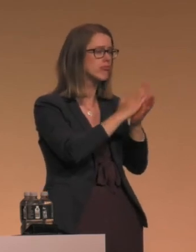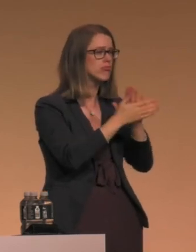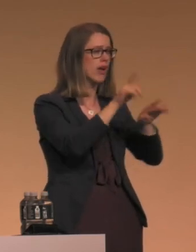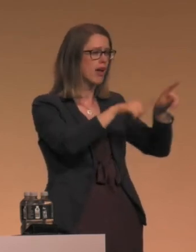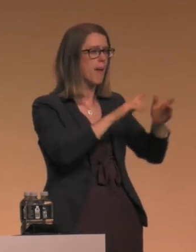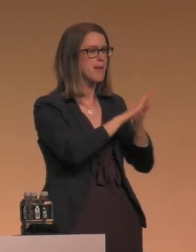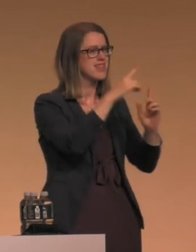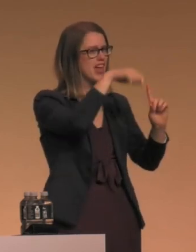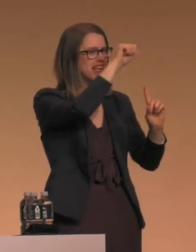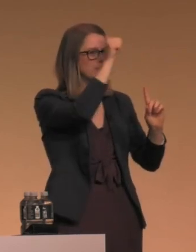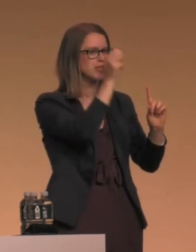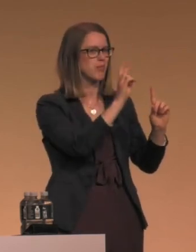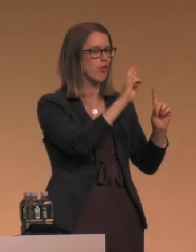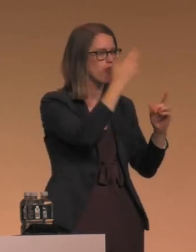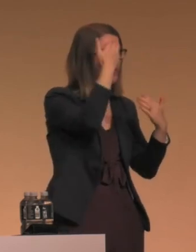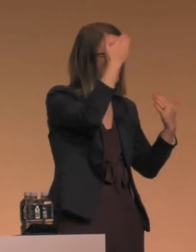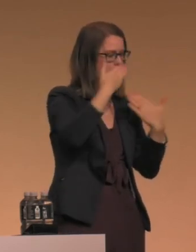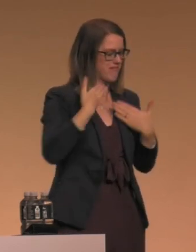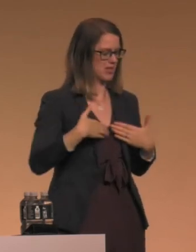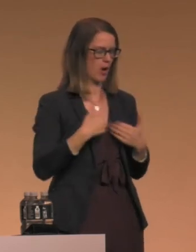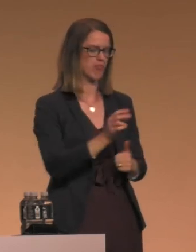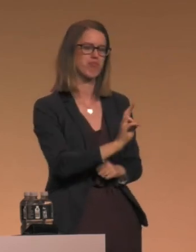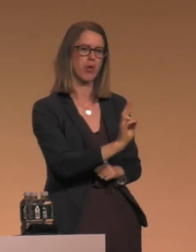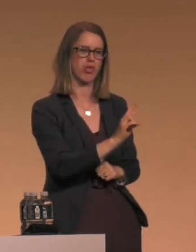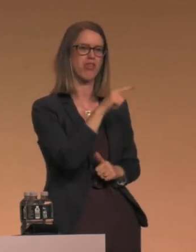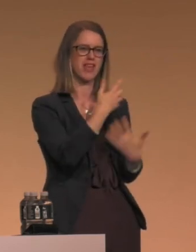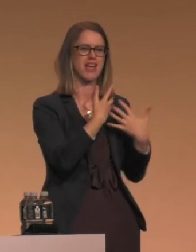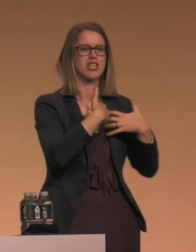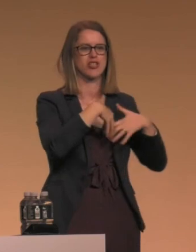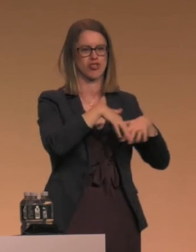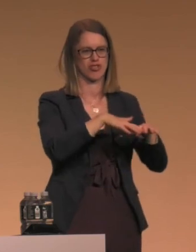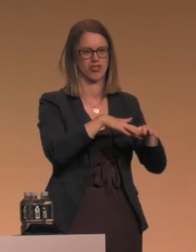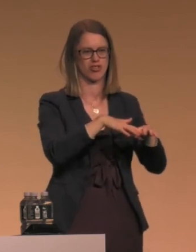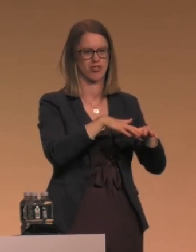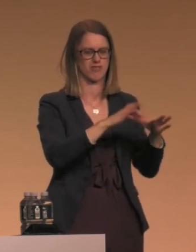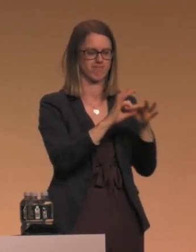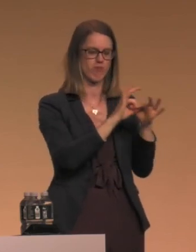makes them expert in both mental and physical health. And they're integrally related.